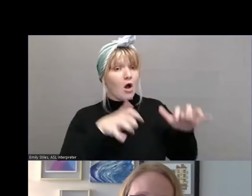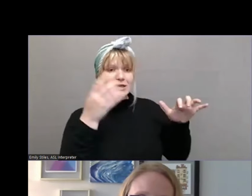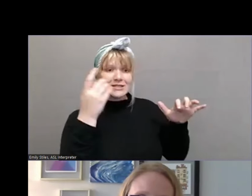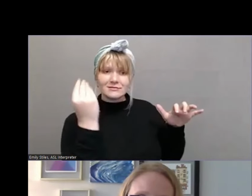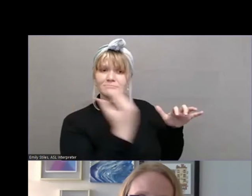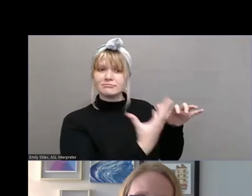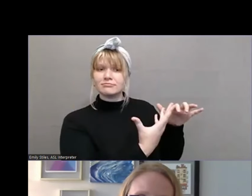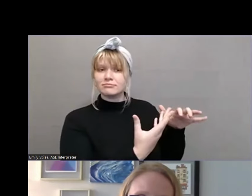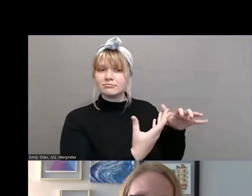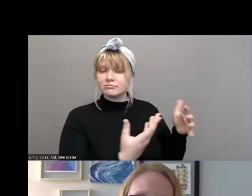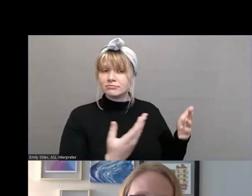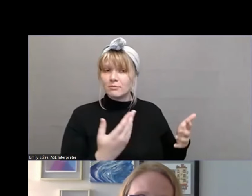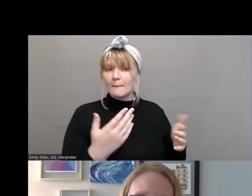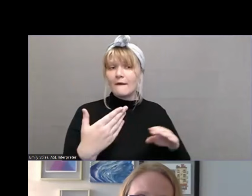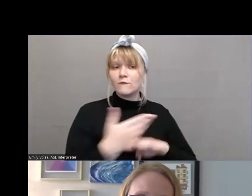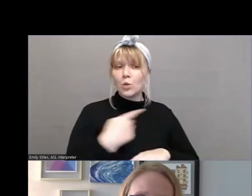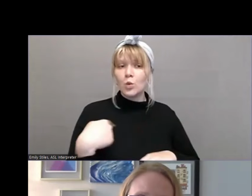leave today? Go ahead, John.